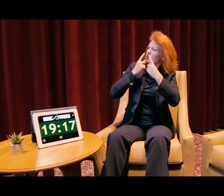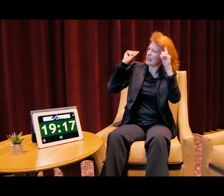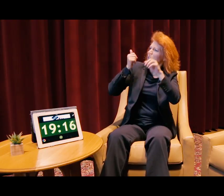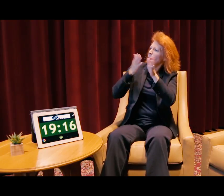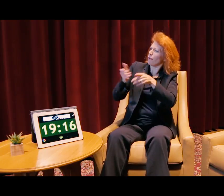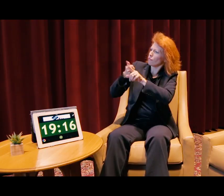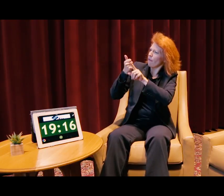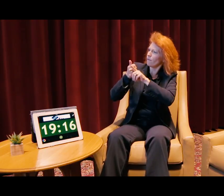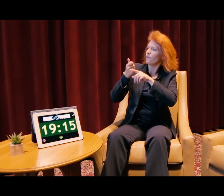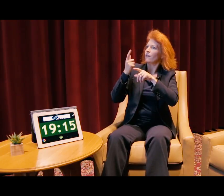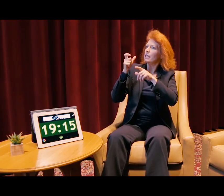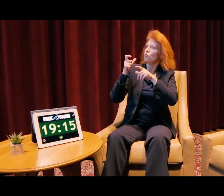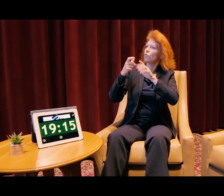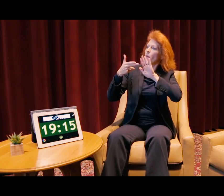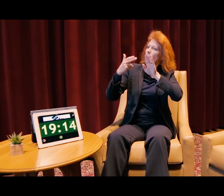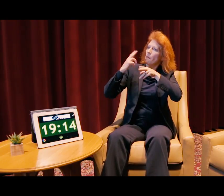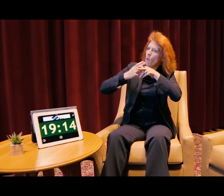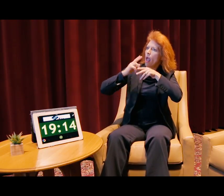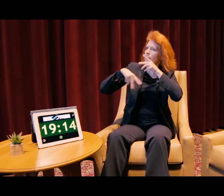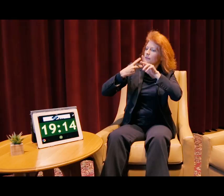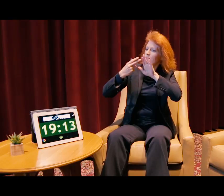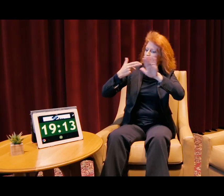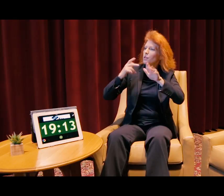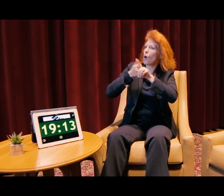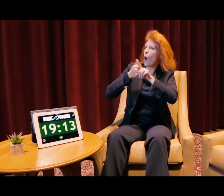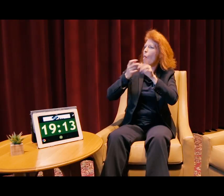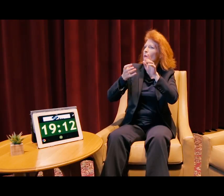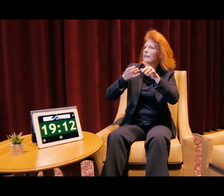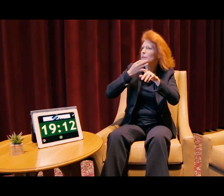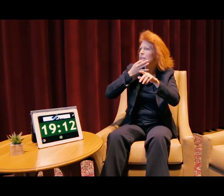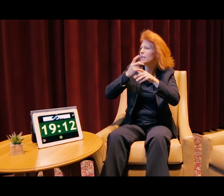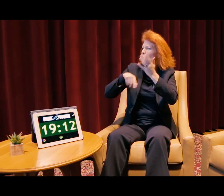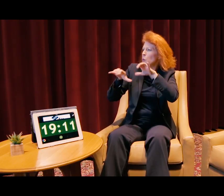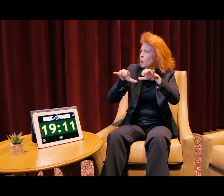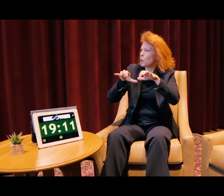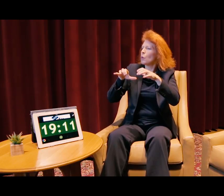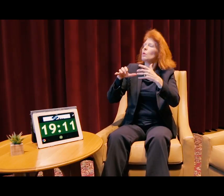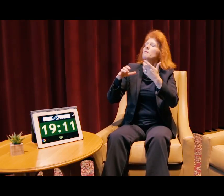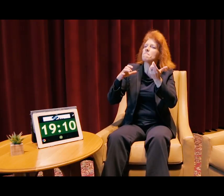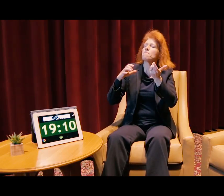"and you need to brand your own professional expertise "and what it is you do." So I ended up,